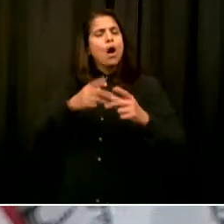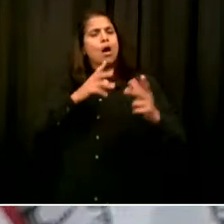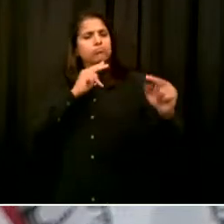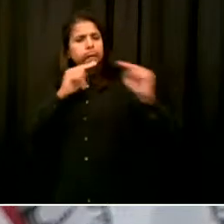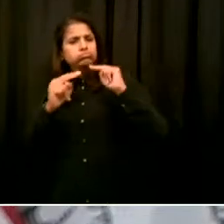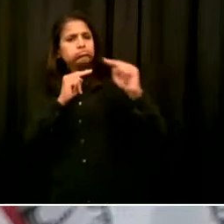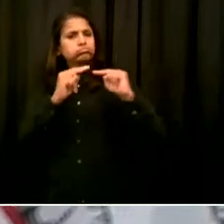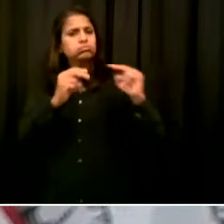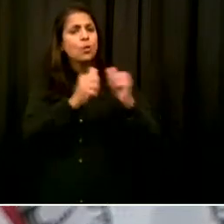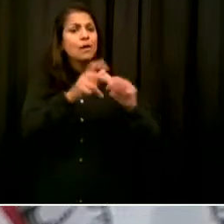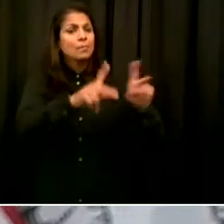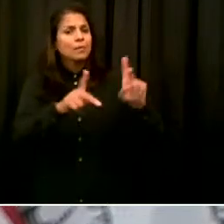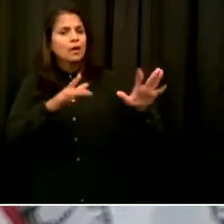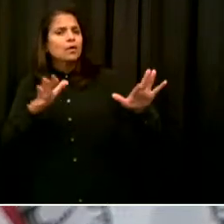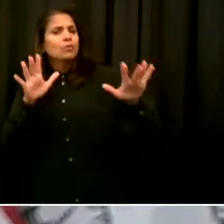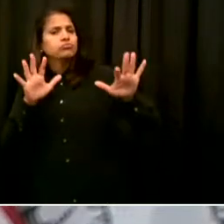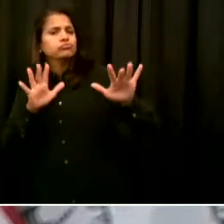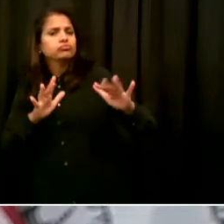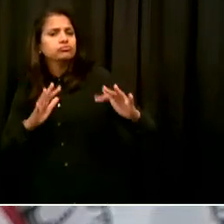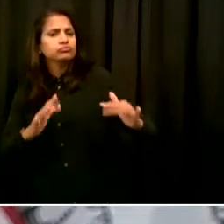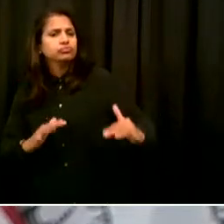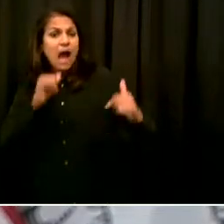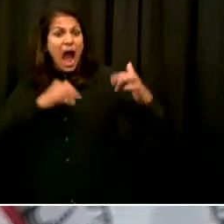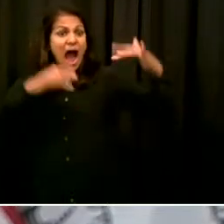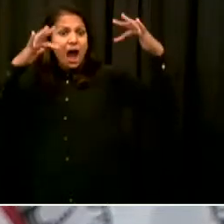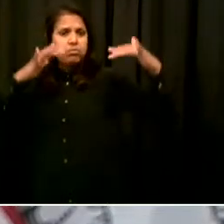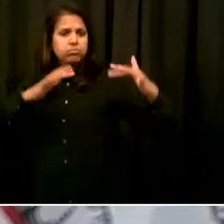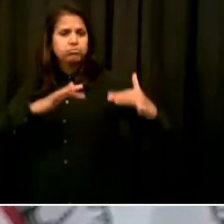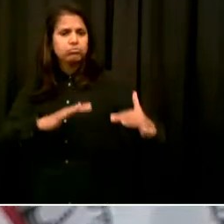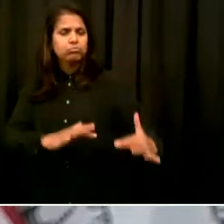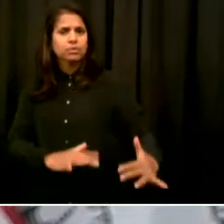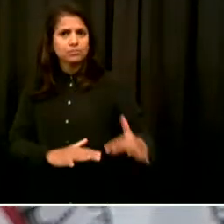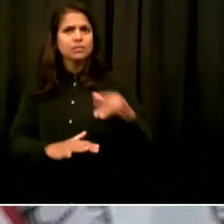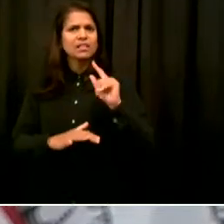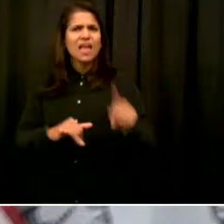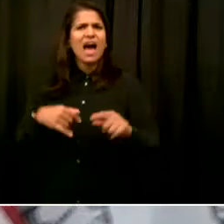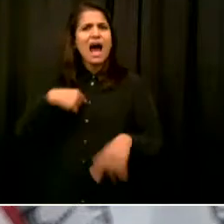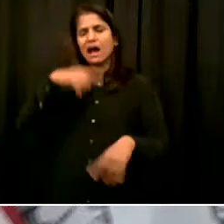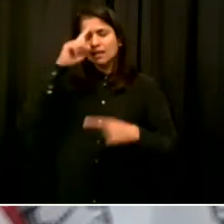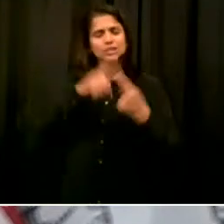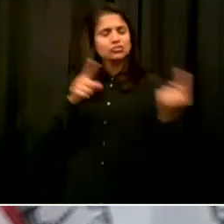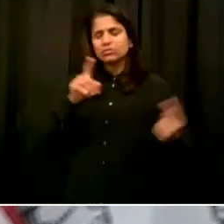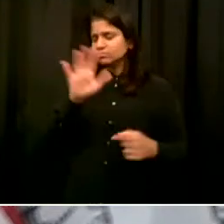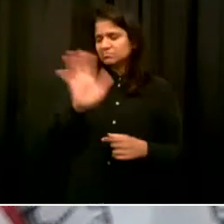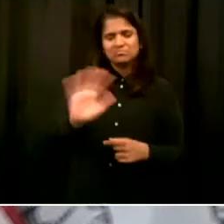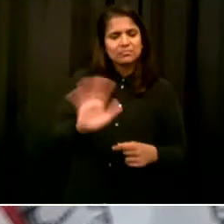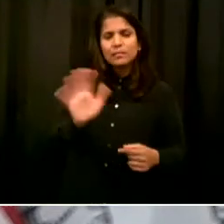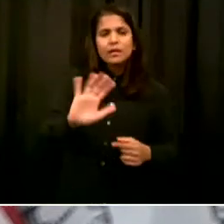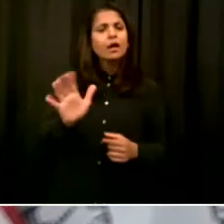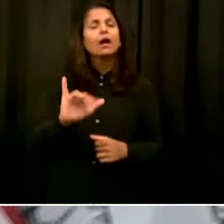I DISAGREE WITH THAT, FOR SURE. OVEEHRWELMININLYG WHAT T